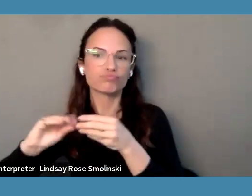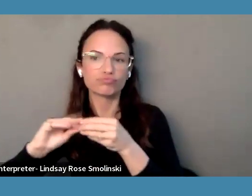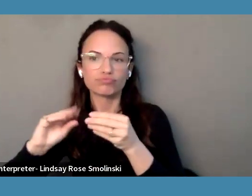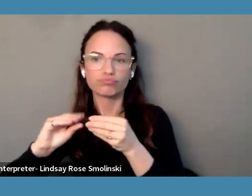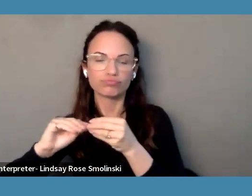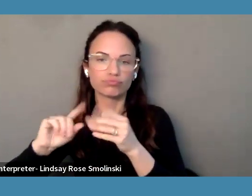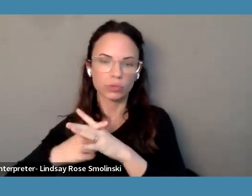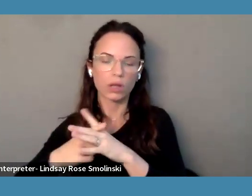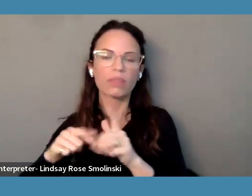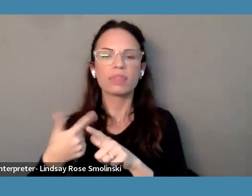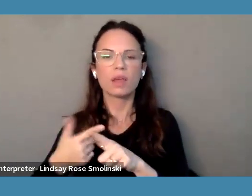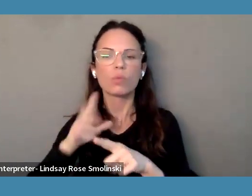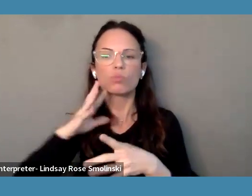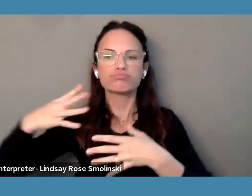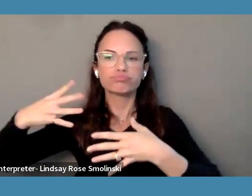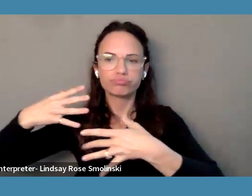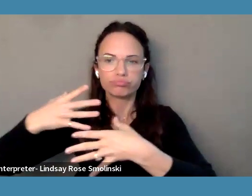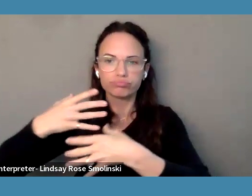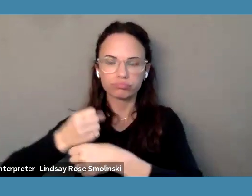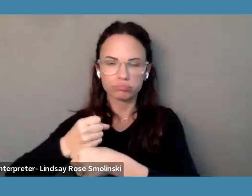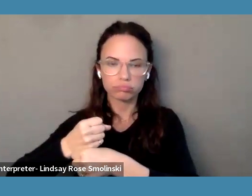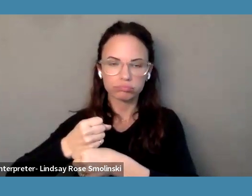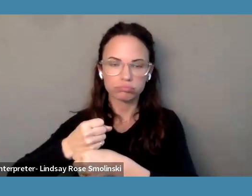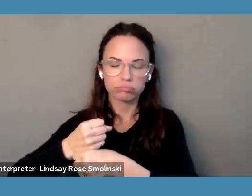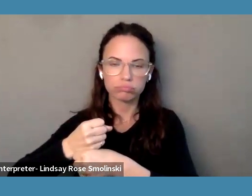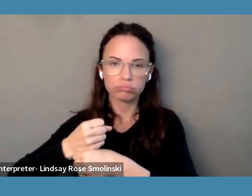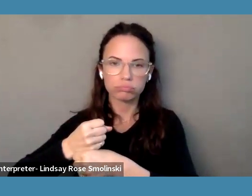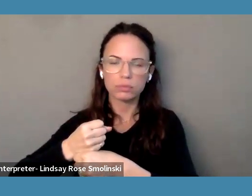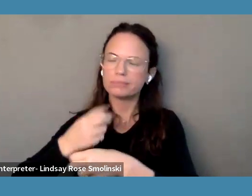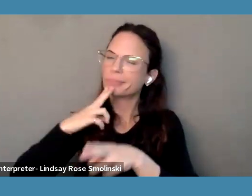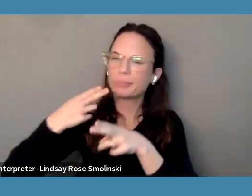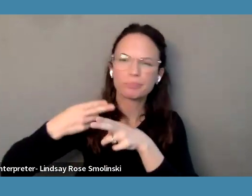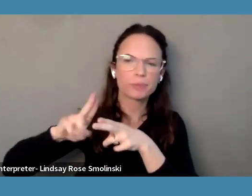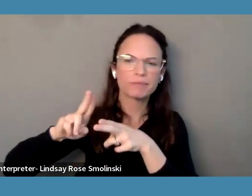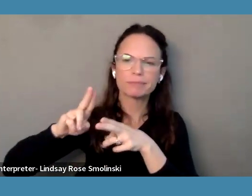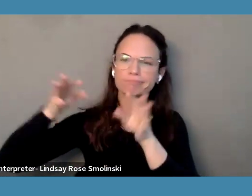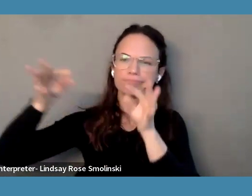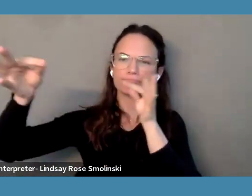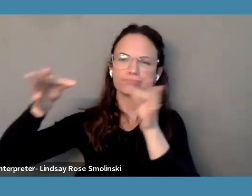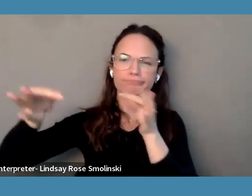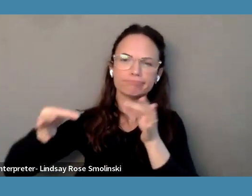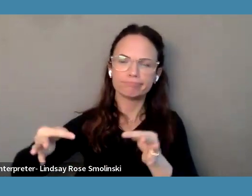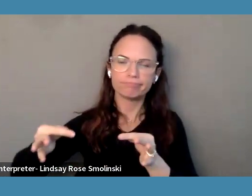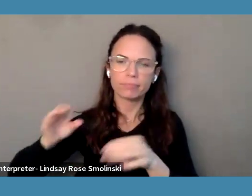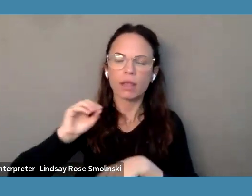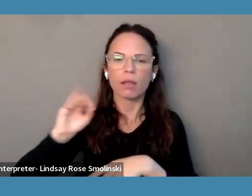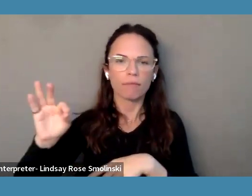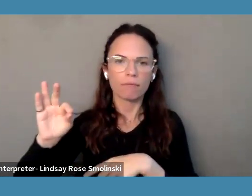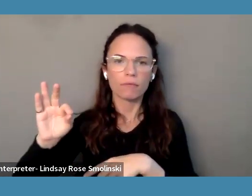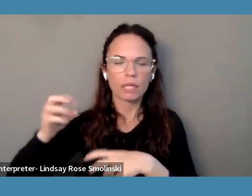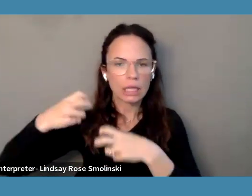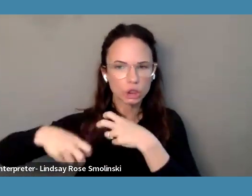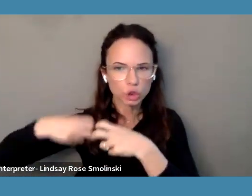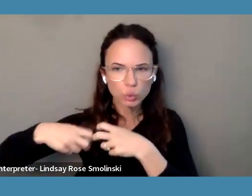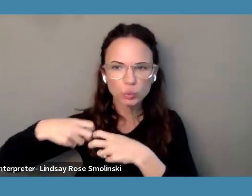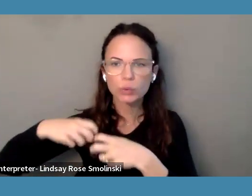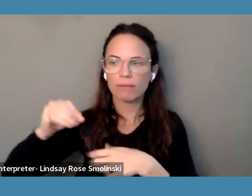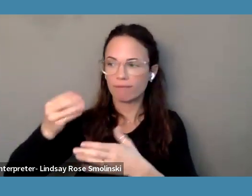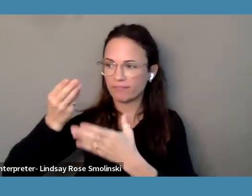and you'll kind of summarize the, just a brief overview of the issues and the facts that are